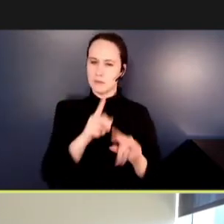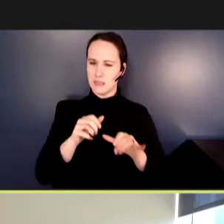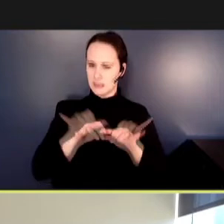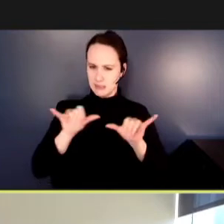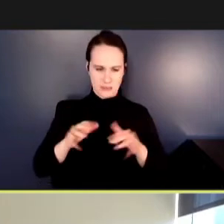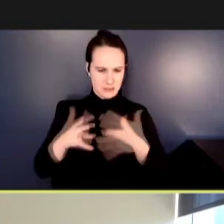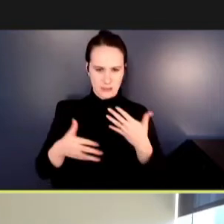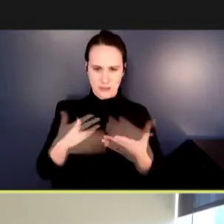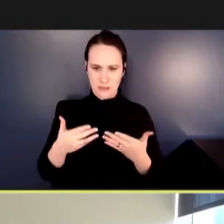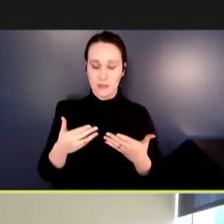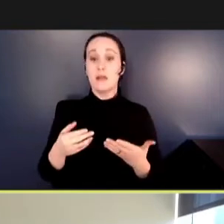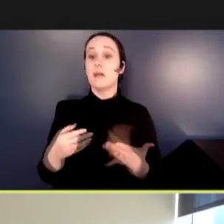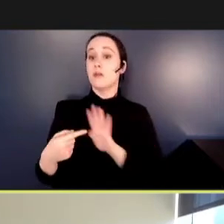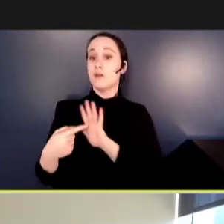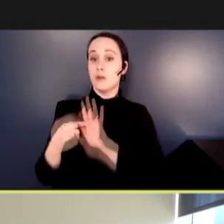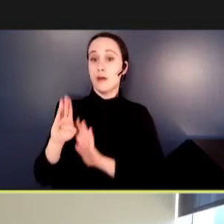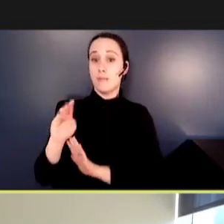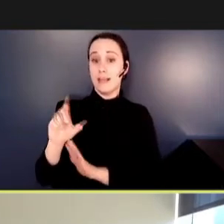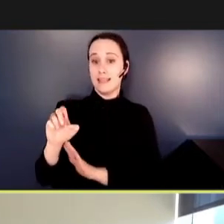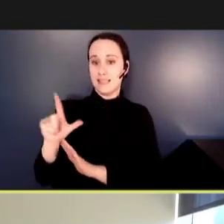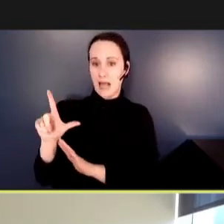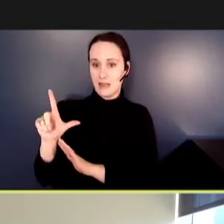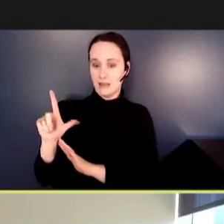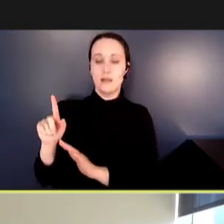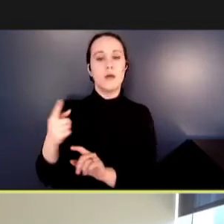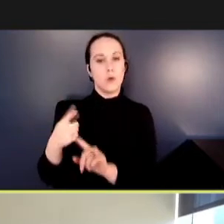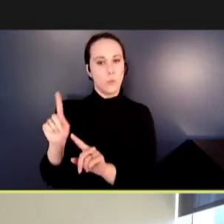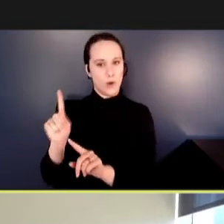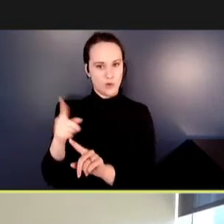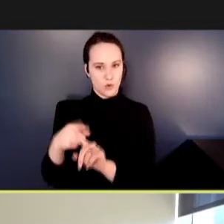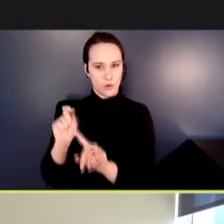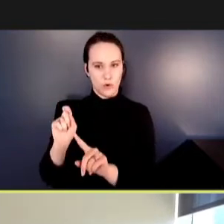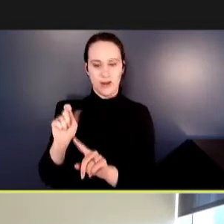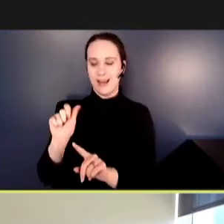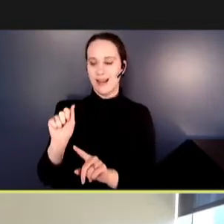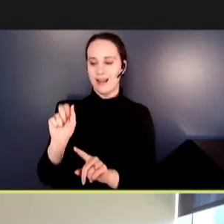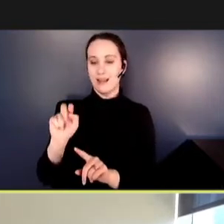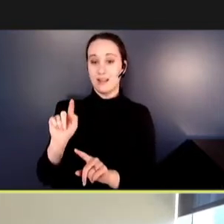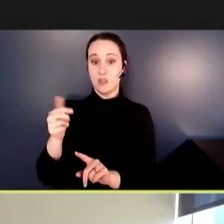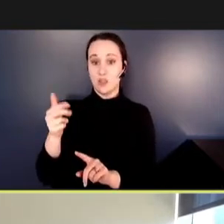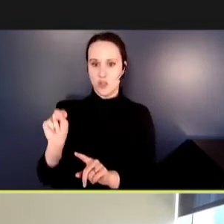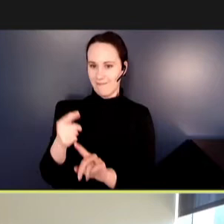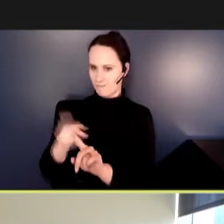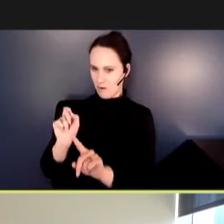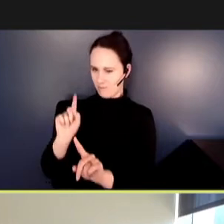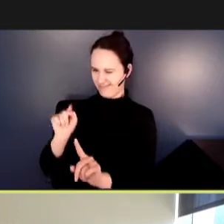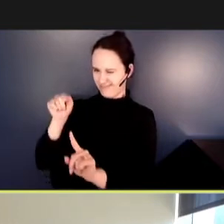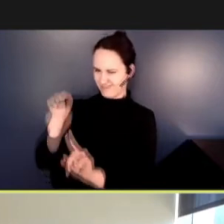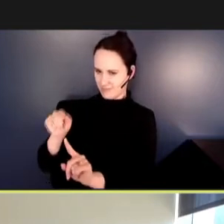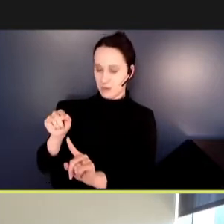neutralizing antibodies come from, and we want to catalog the types of antibodies and epitopes they